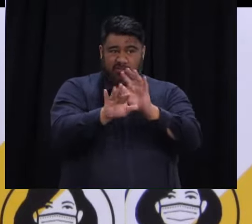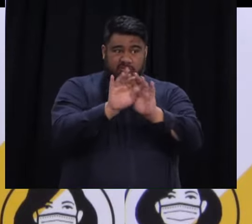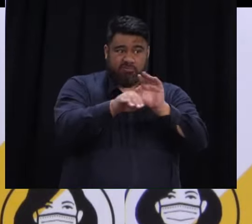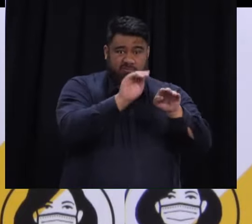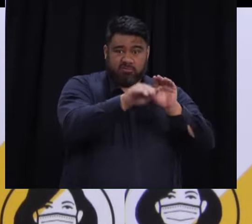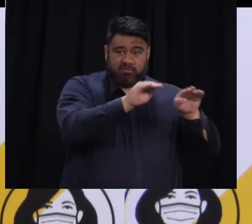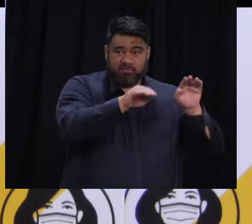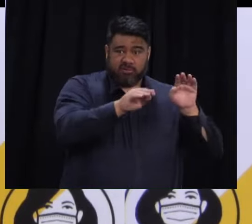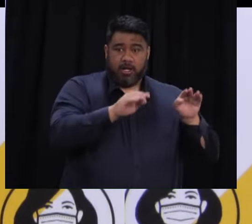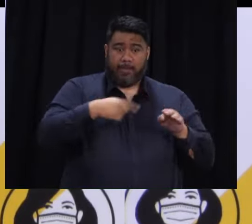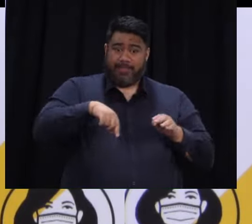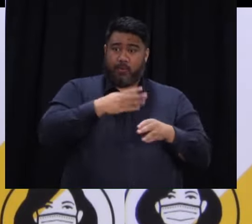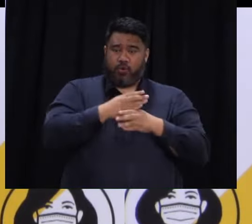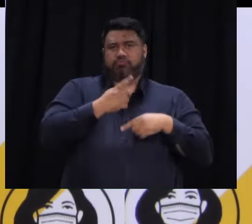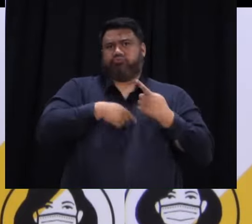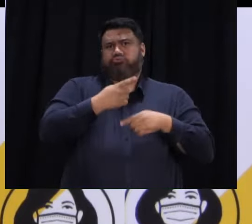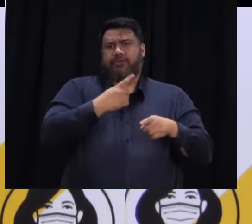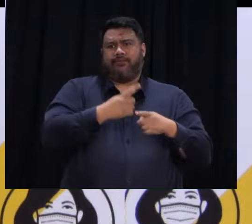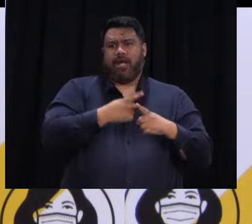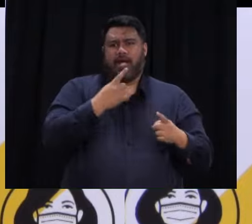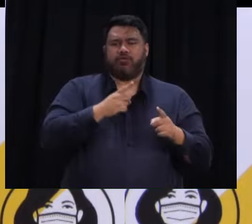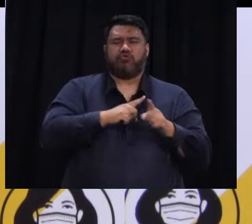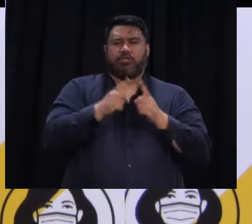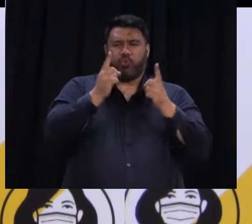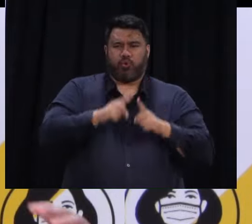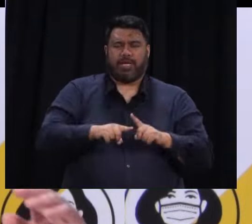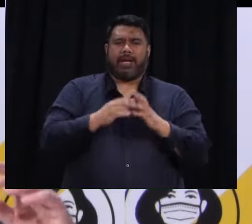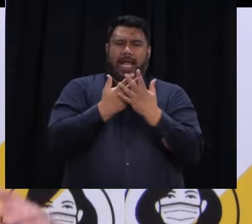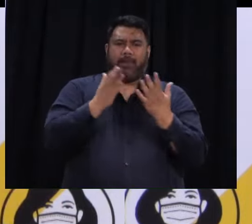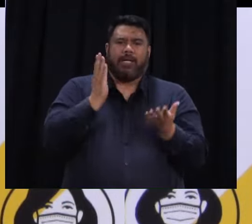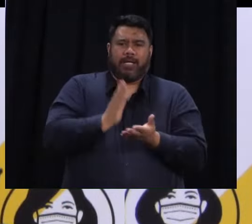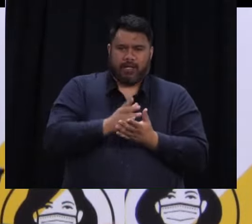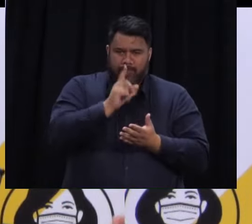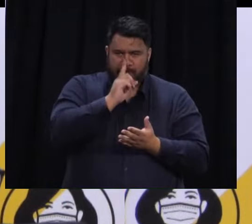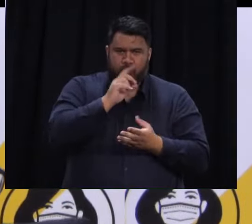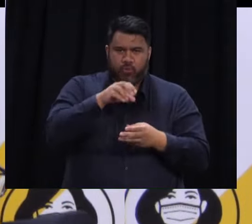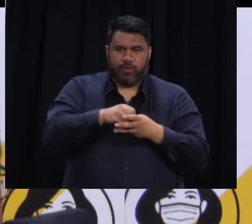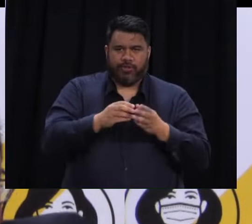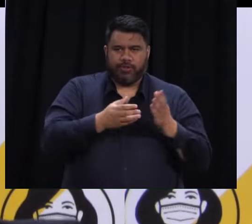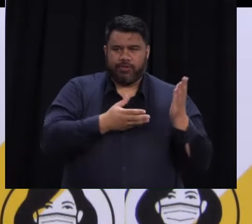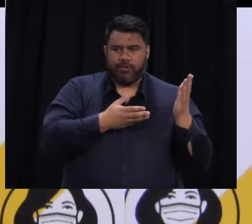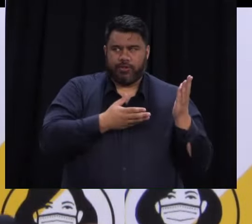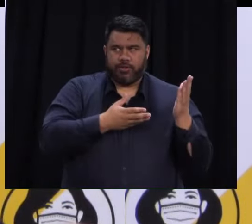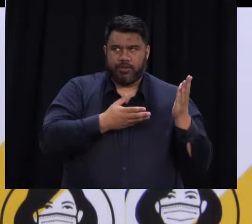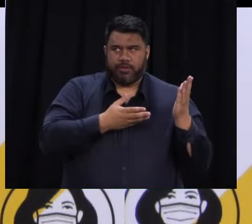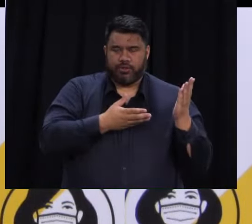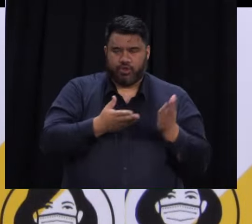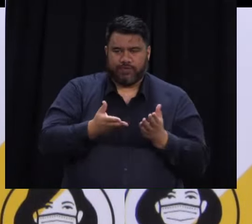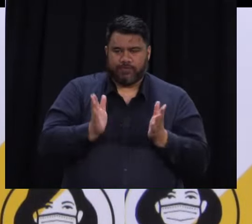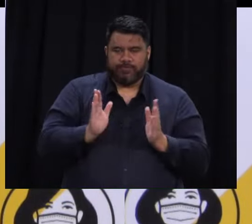their close contacts, particularly the household contacts. Buftd that work is